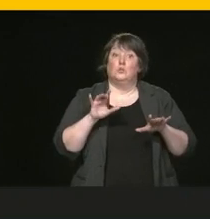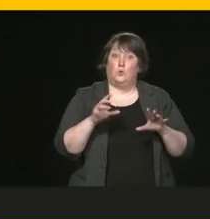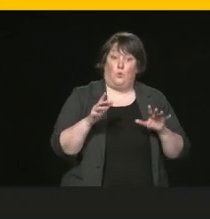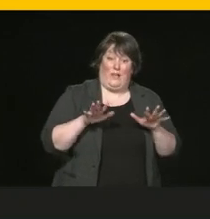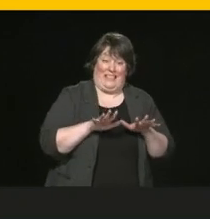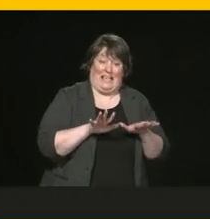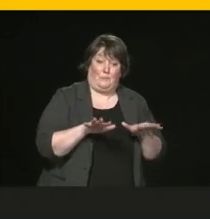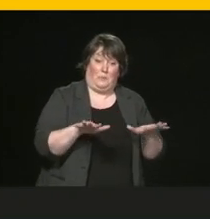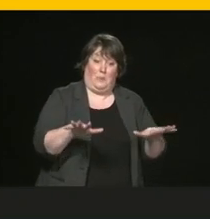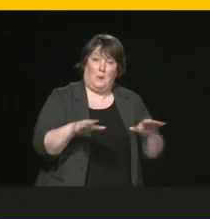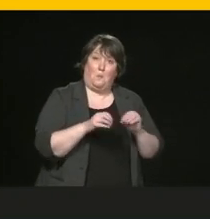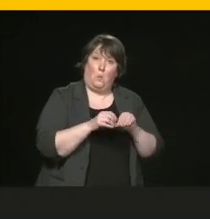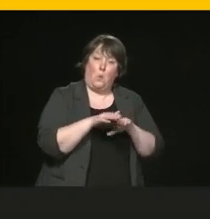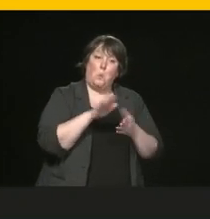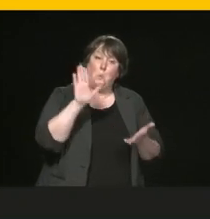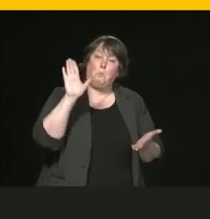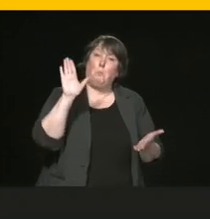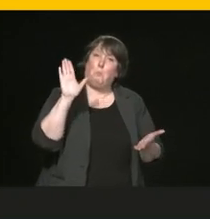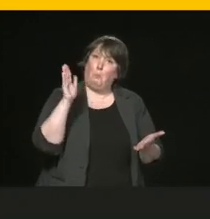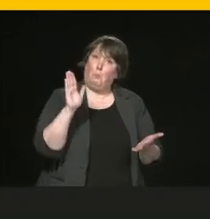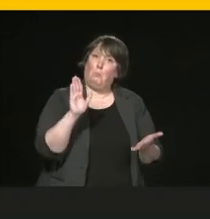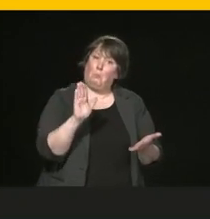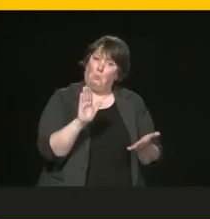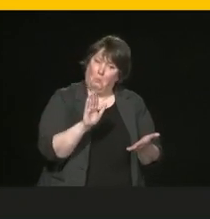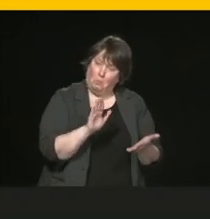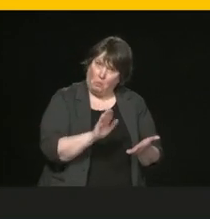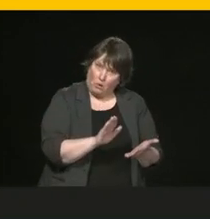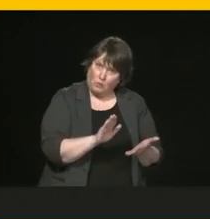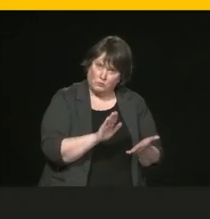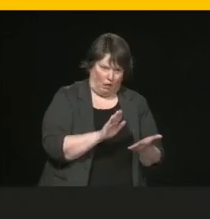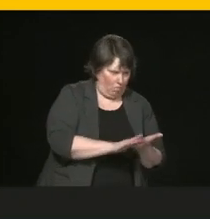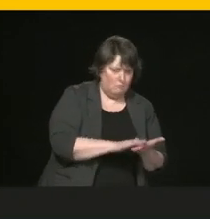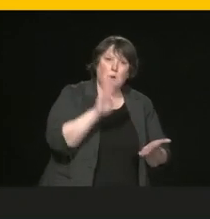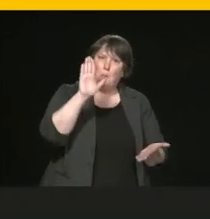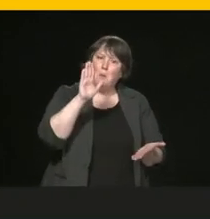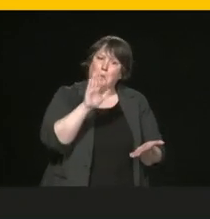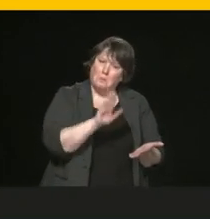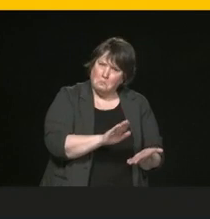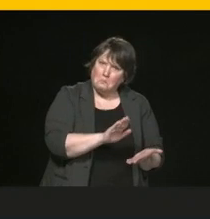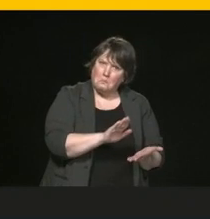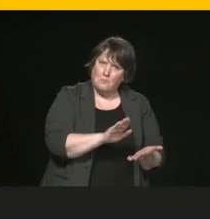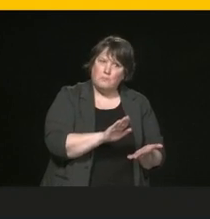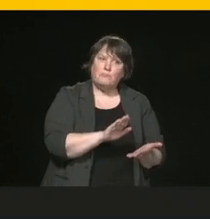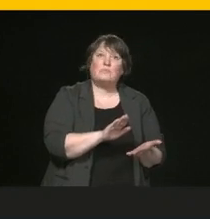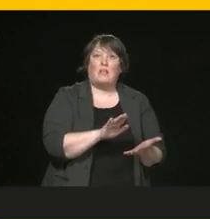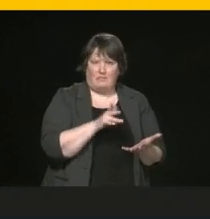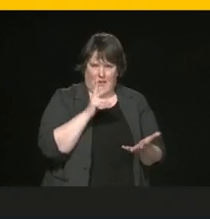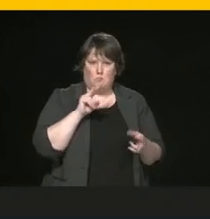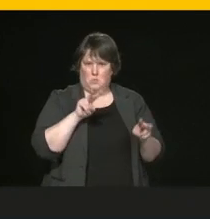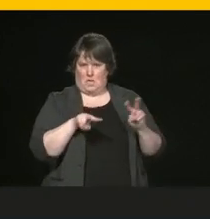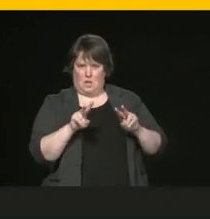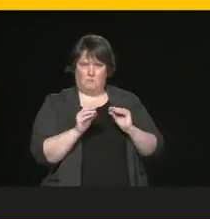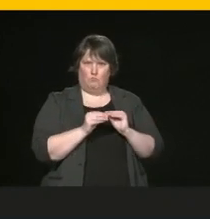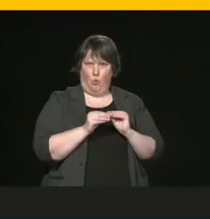SO THAT WE CAN PERHAPS RELAX SOME OF THE RESTRICTIONS ON CITIZENS AND ON THE ECONOMY.